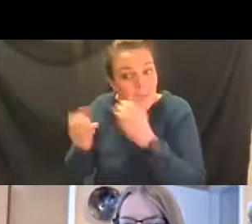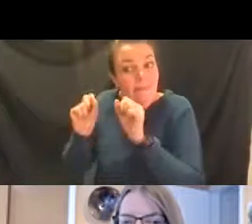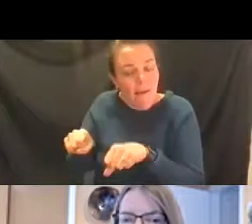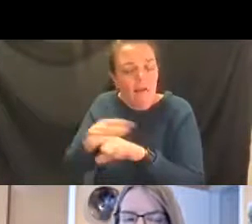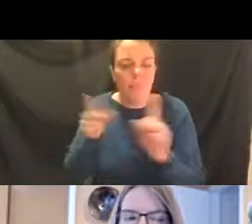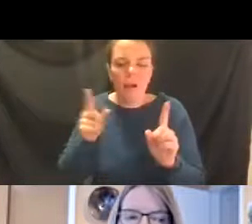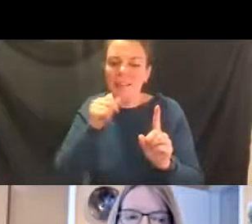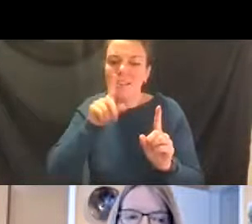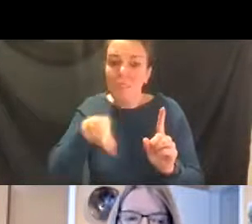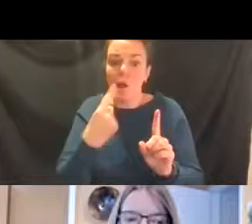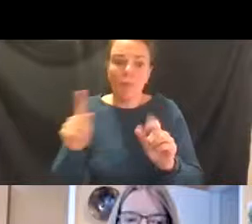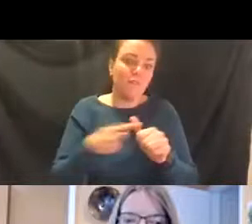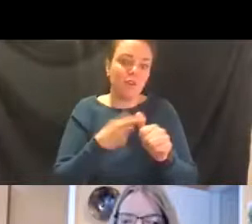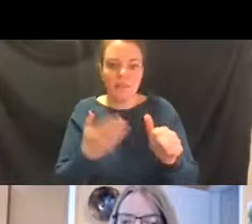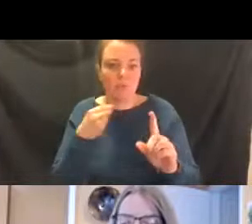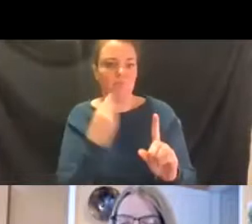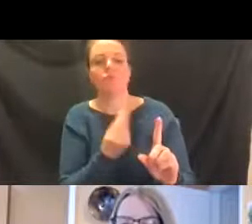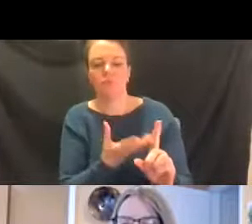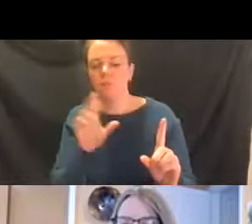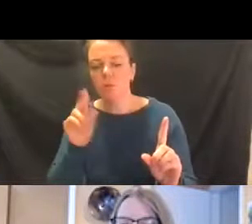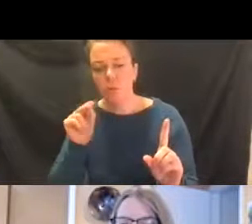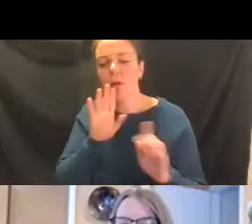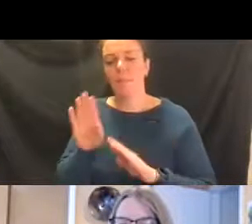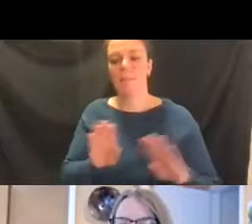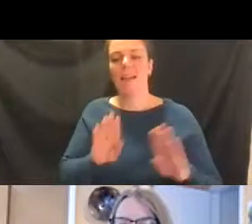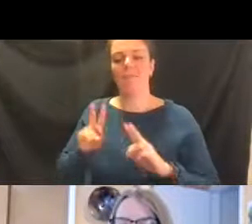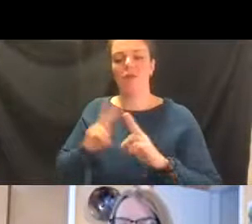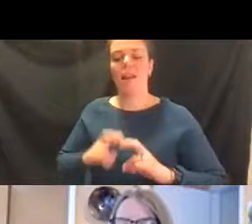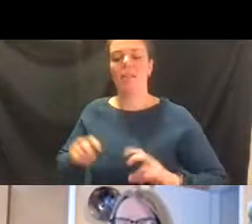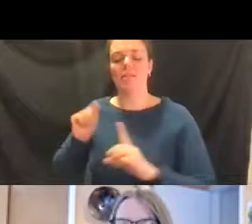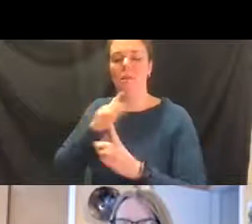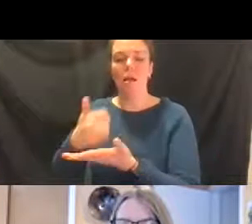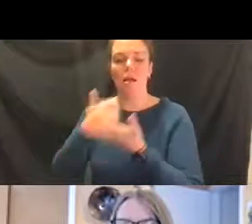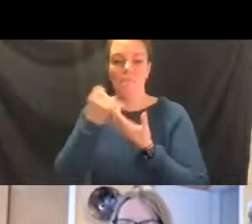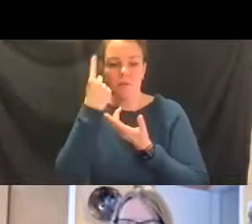your behavior analysts come into play to give you some strategies on how to deal with some of the